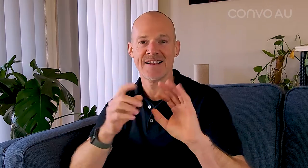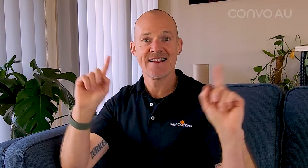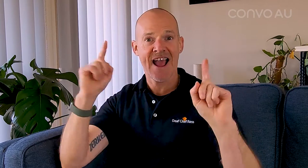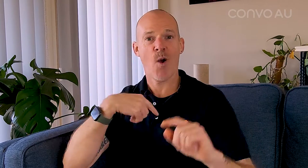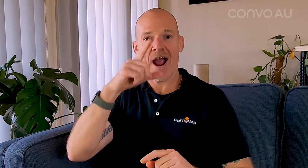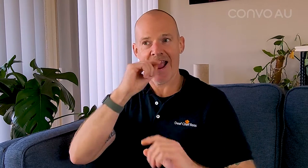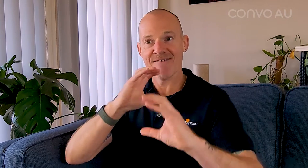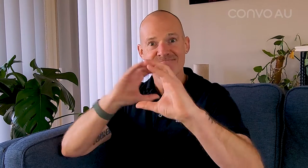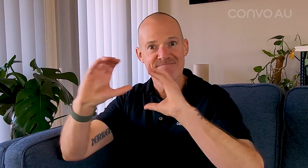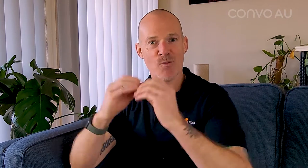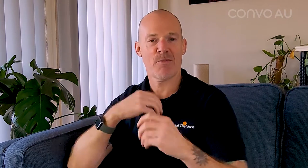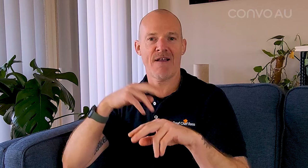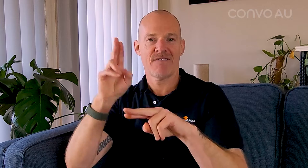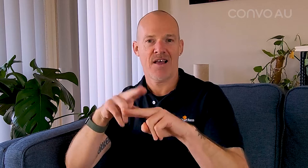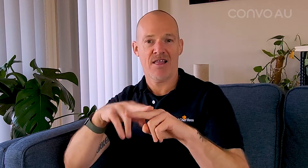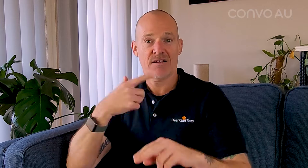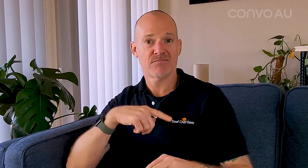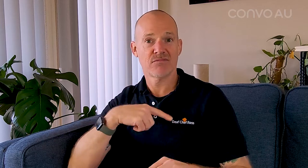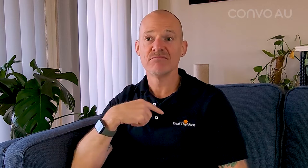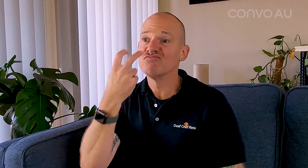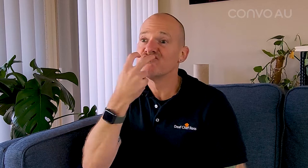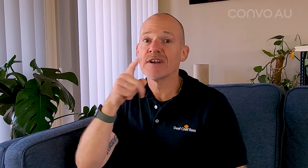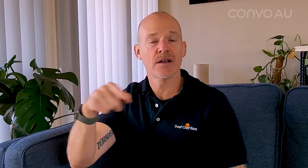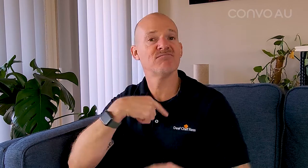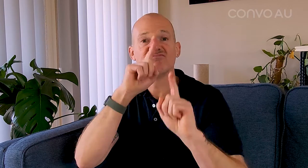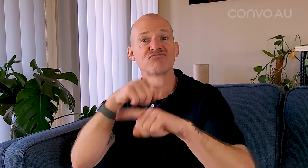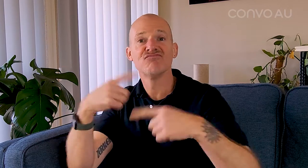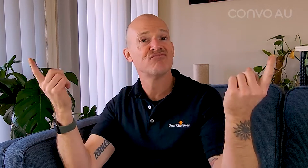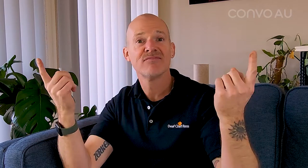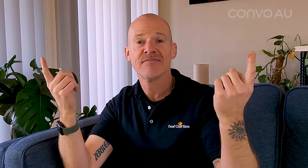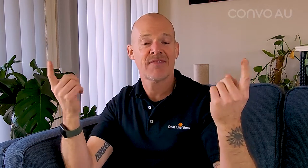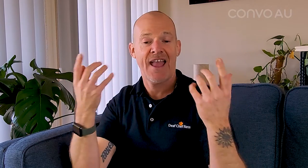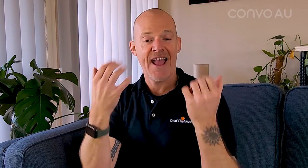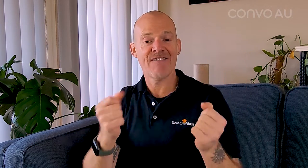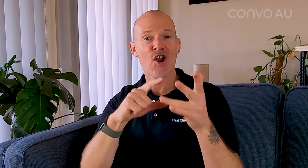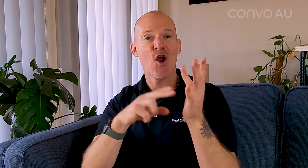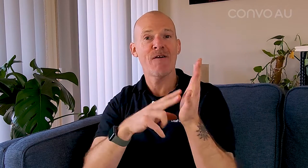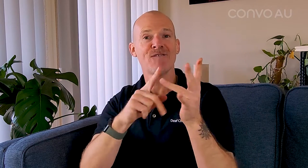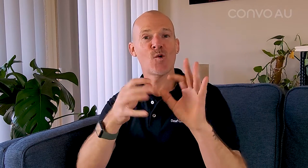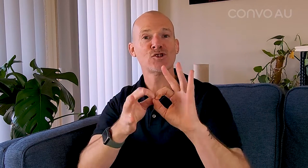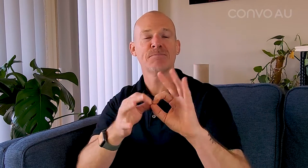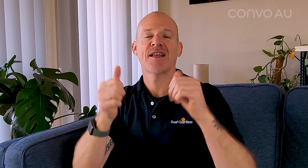because now I can communicate with my father rather than rely on lipreading as I would not be able to understand him. Now that I have Convo Australia interpreters,